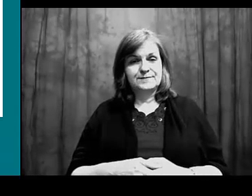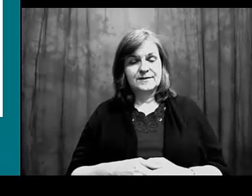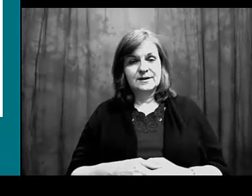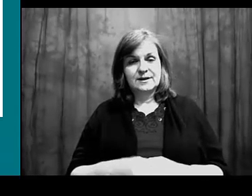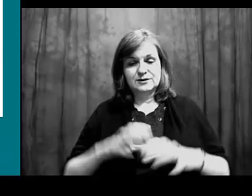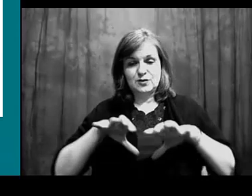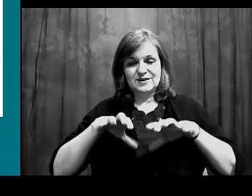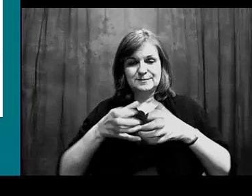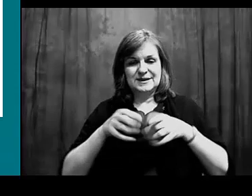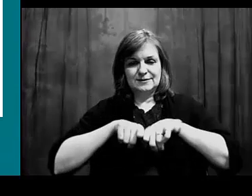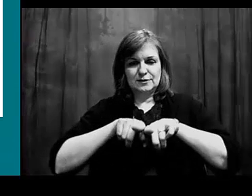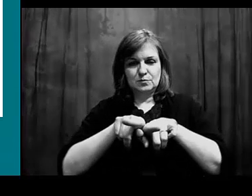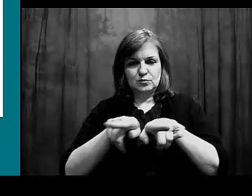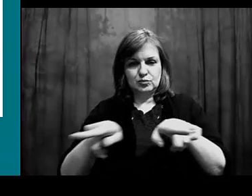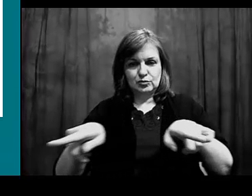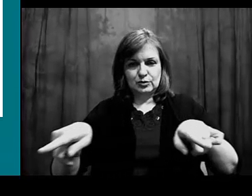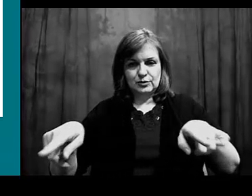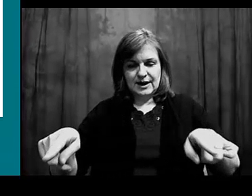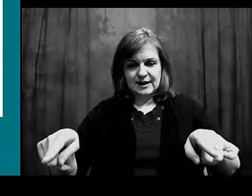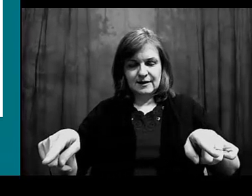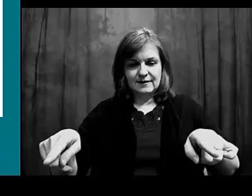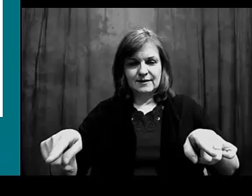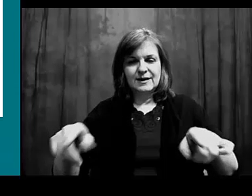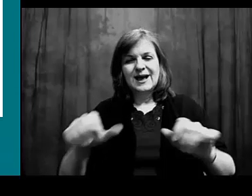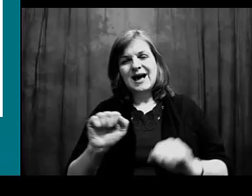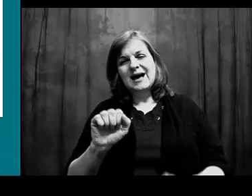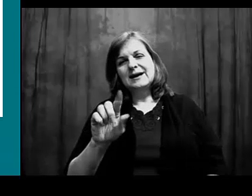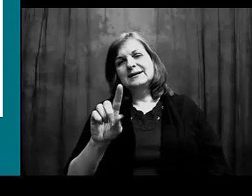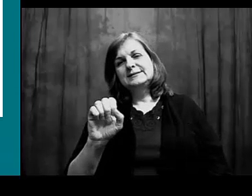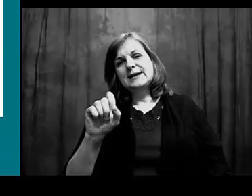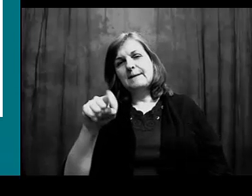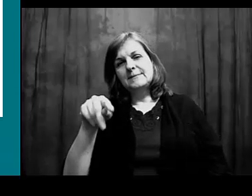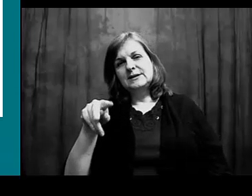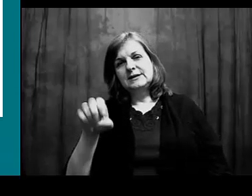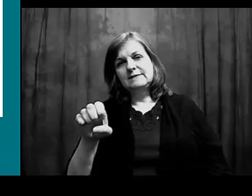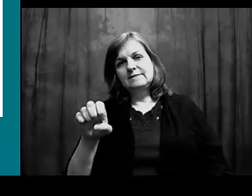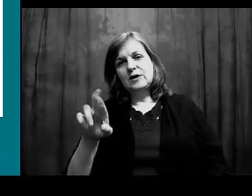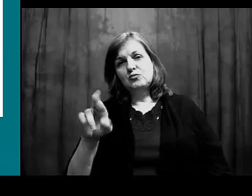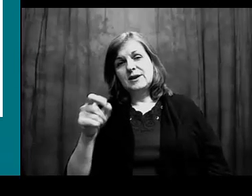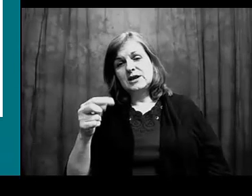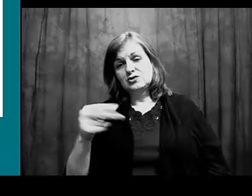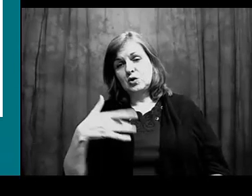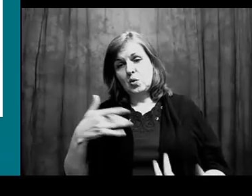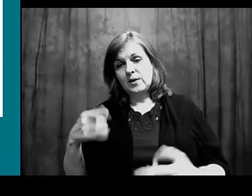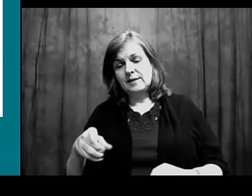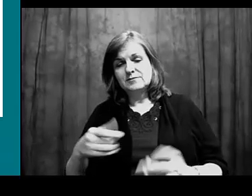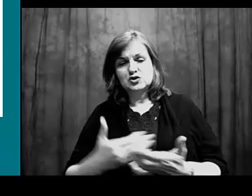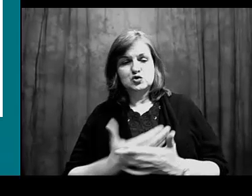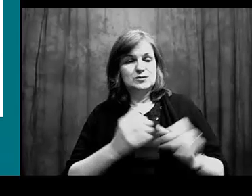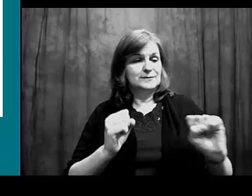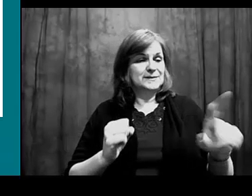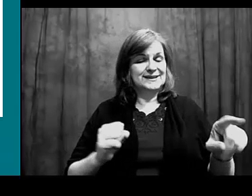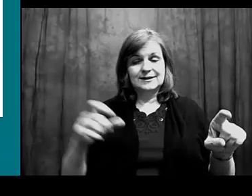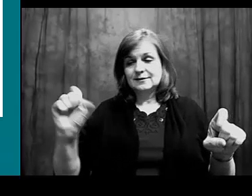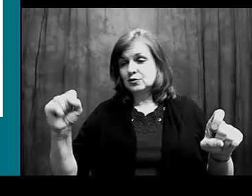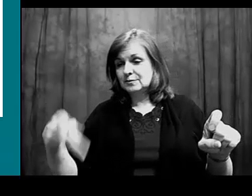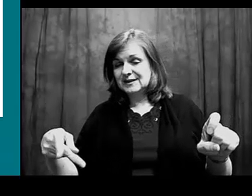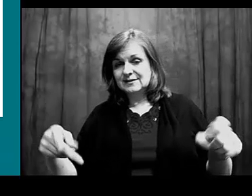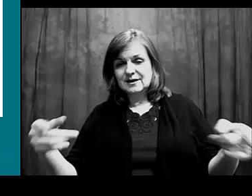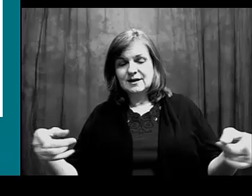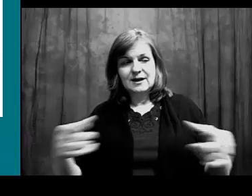this breaking of the species and this adaptive radiation kind of thing going on - new species are formed but then we get some sort of